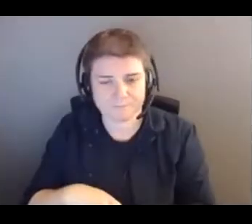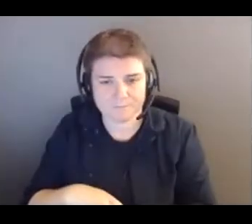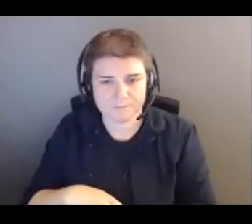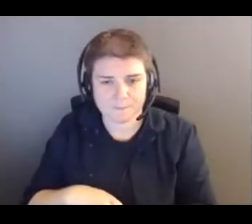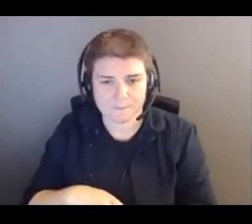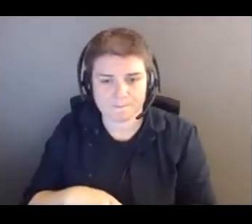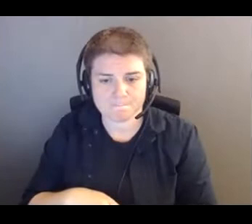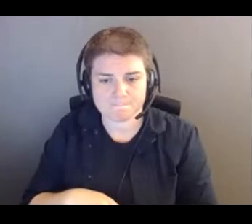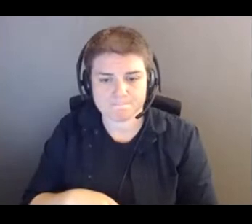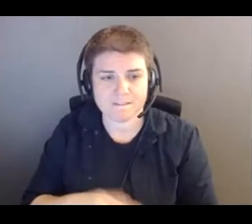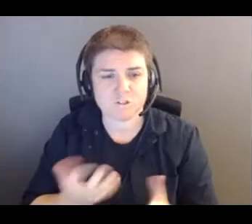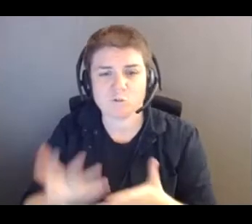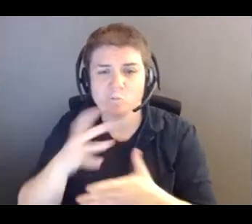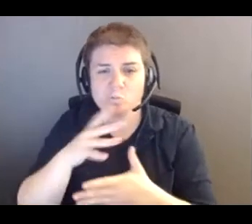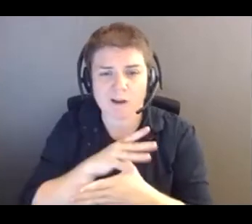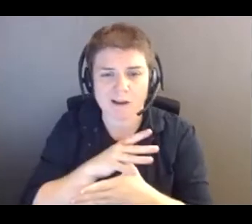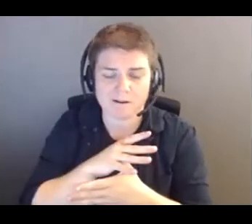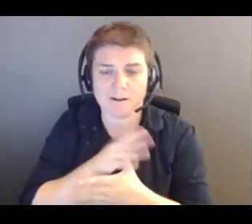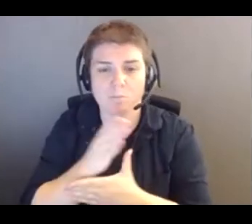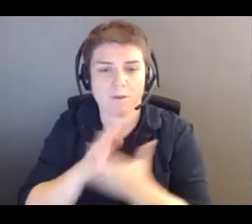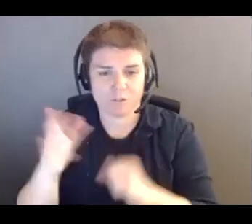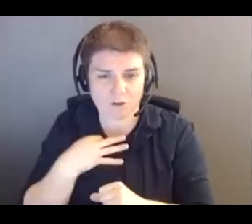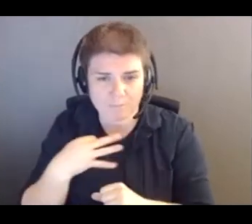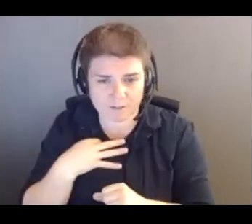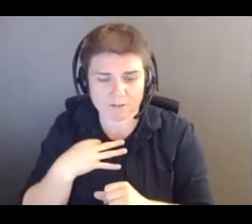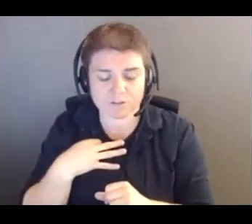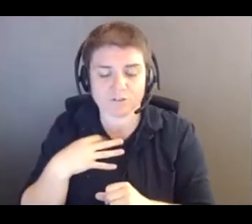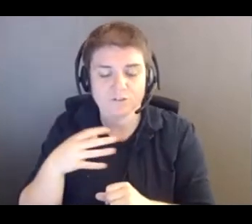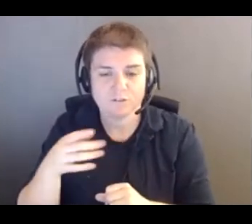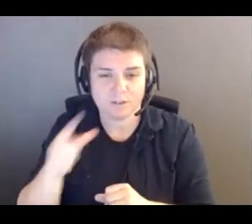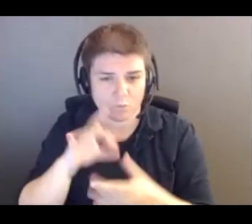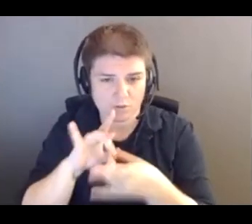The primary elements of your application that will relate to this criteria piece